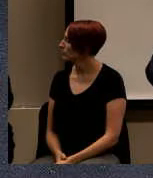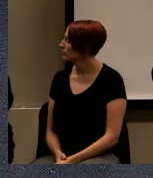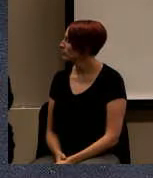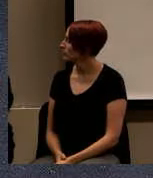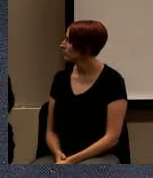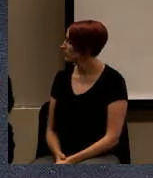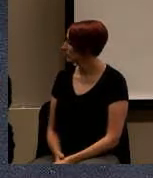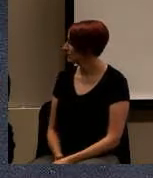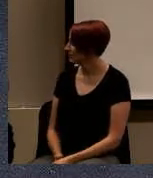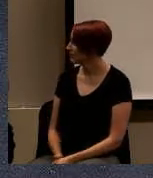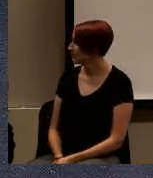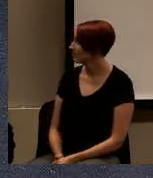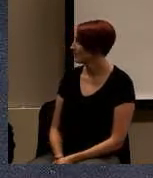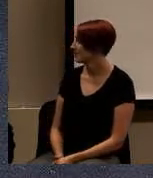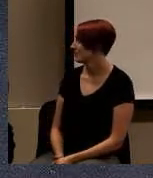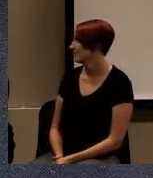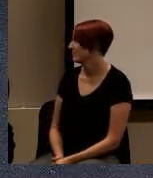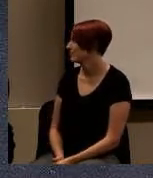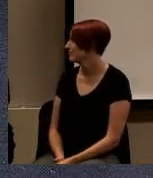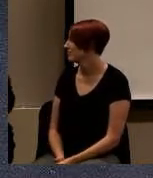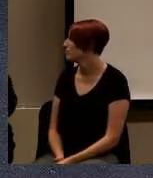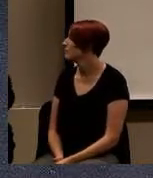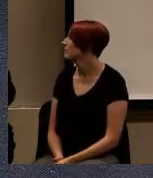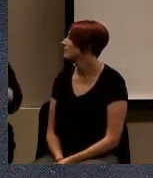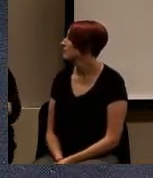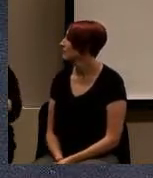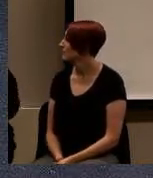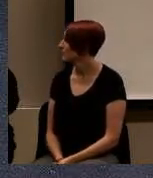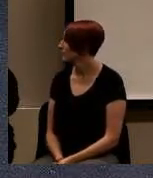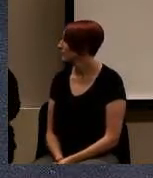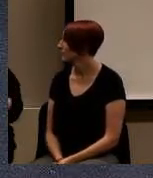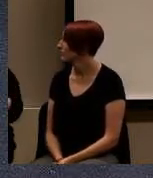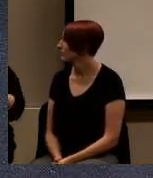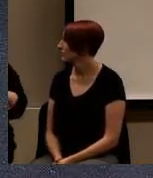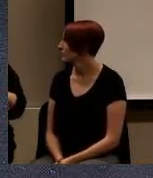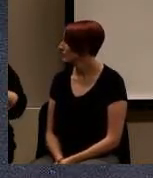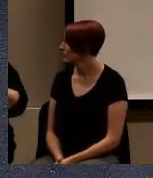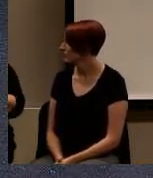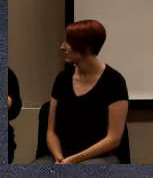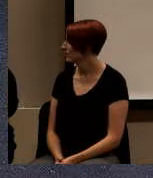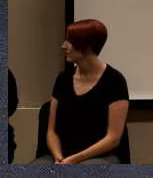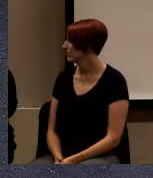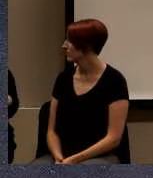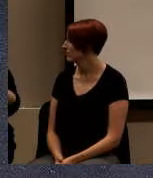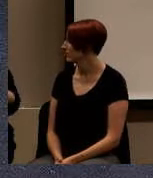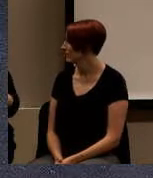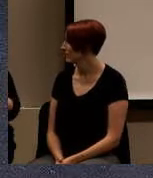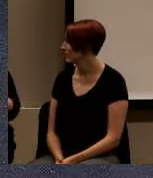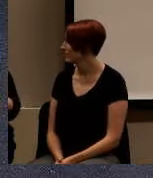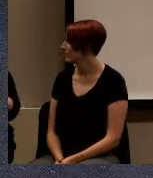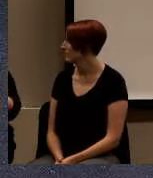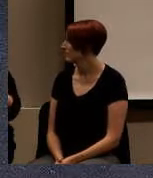rules, but what are the house rules. When are you allowed to use the car? What do you have to do to maintain your driving